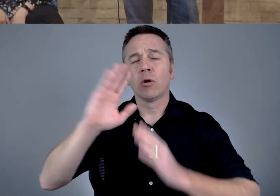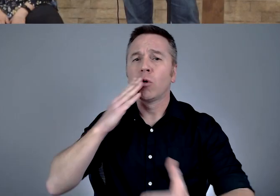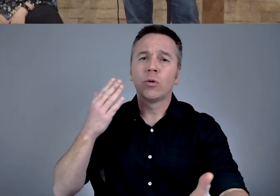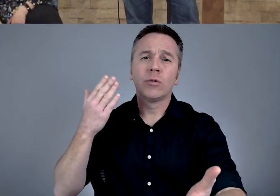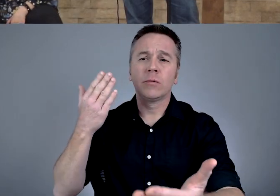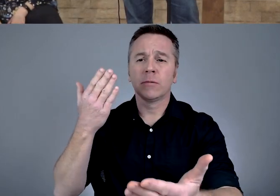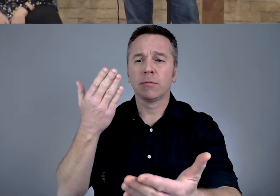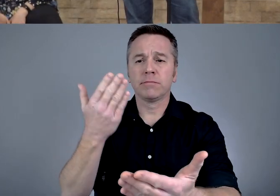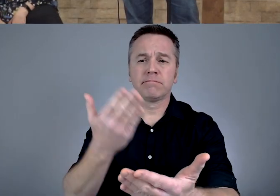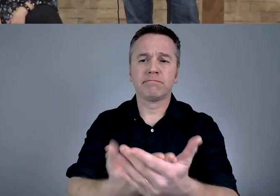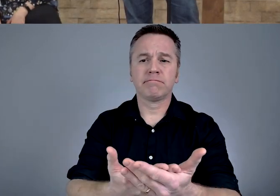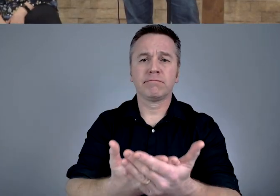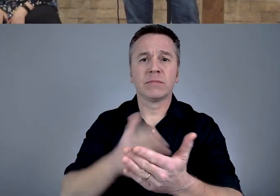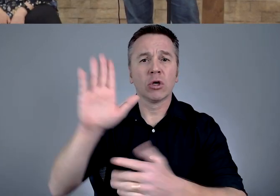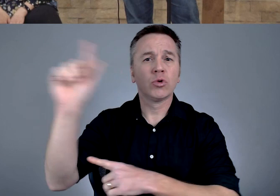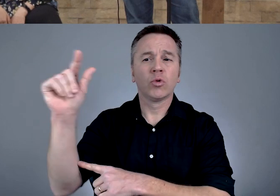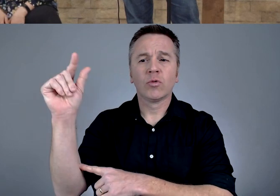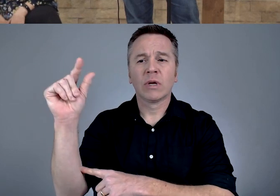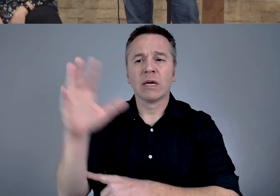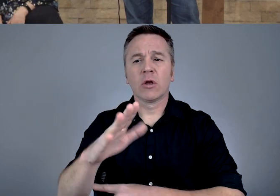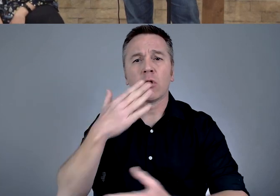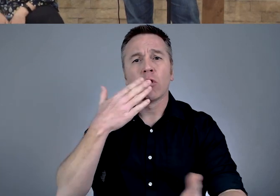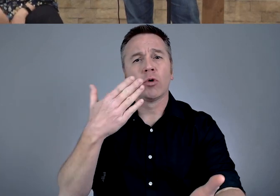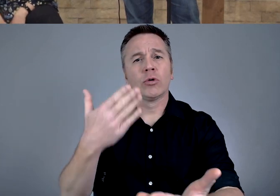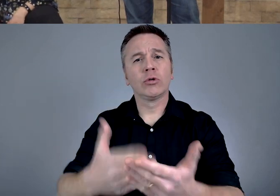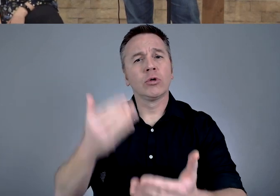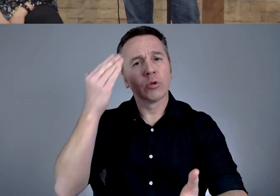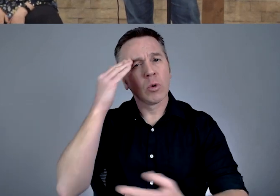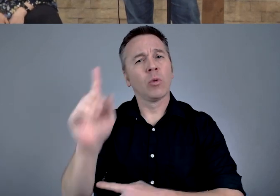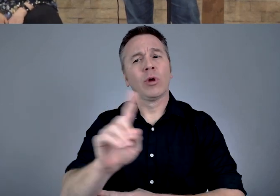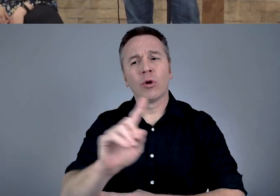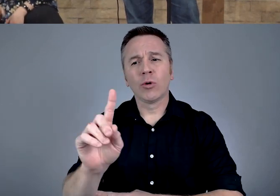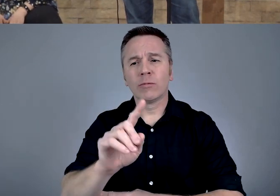Where is his grace and goodness known?